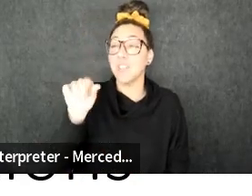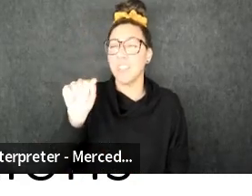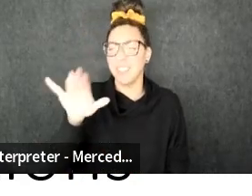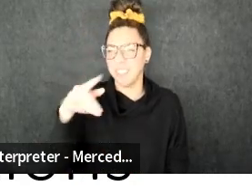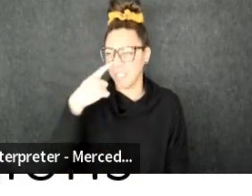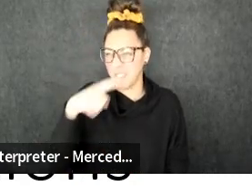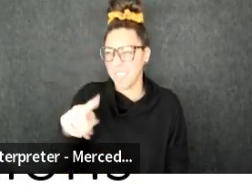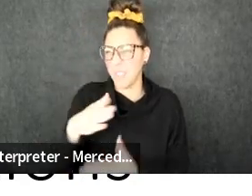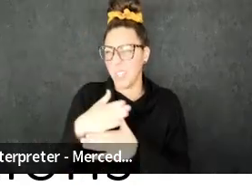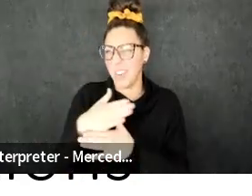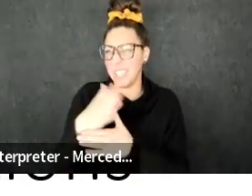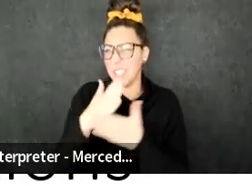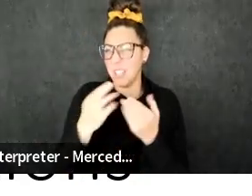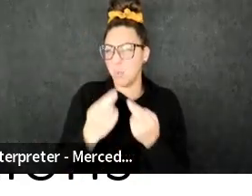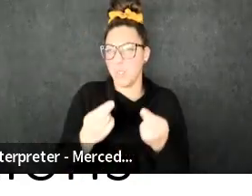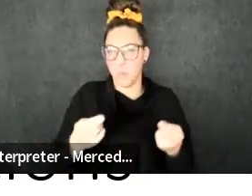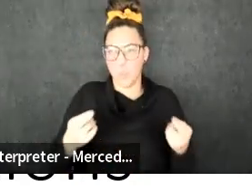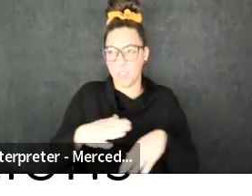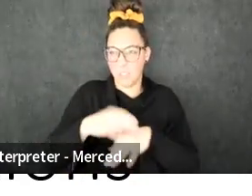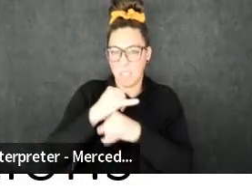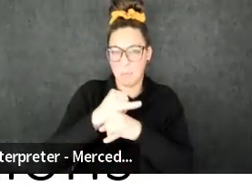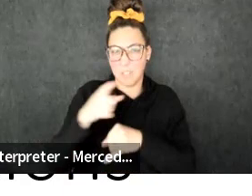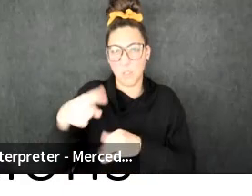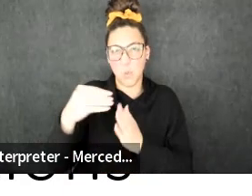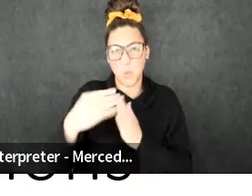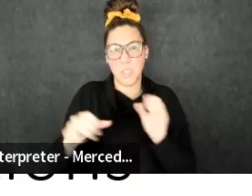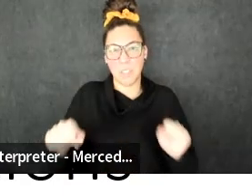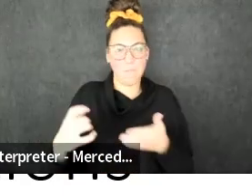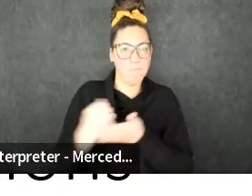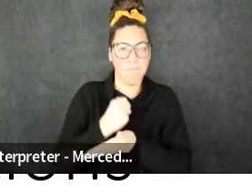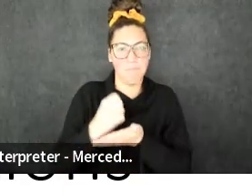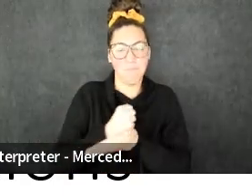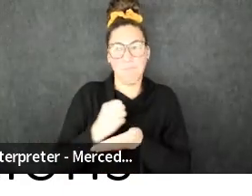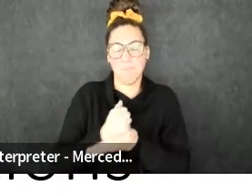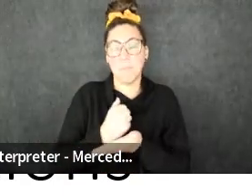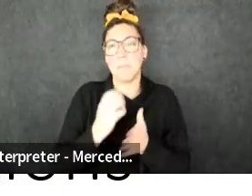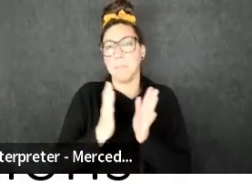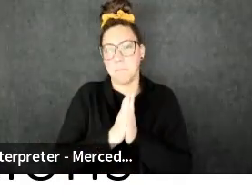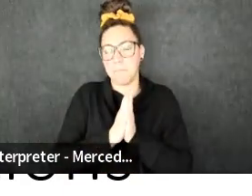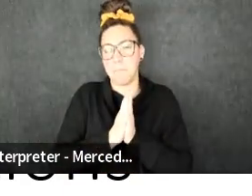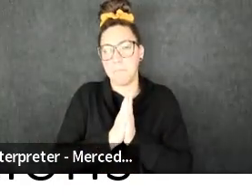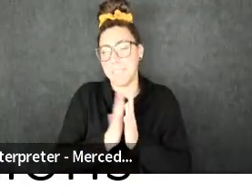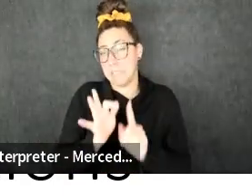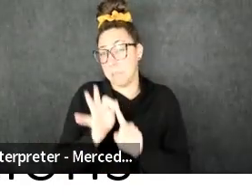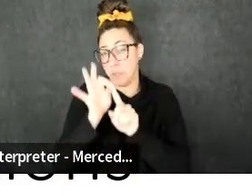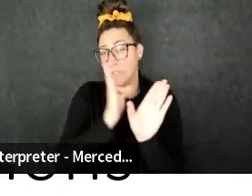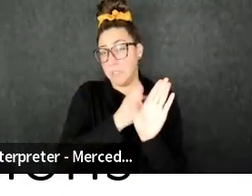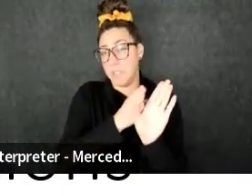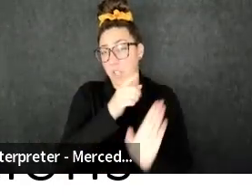what are some of the resources on campus that students can utilize especially psychological resources